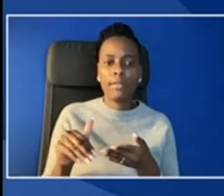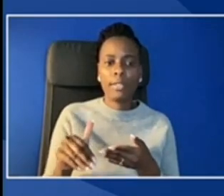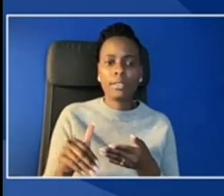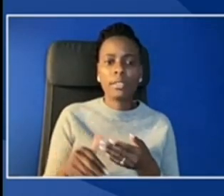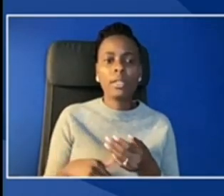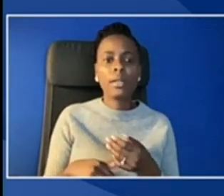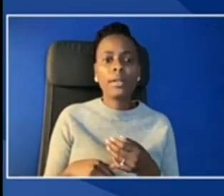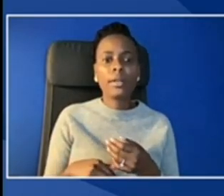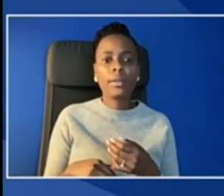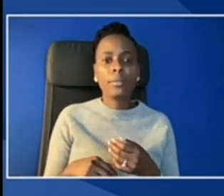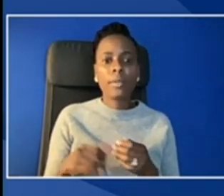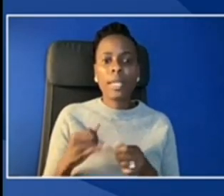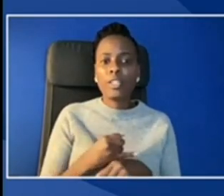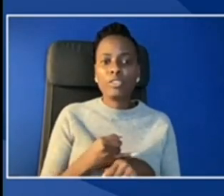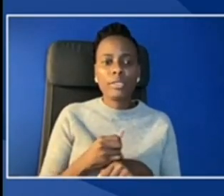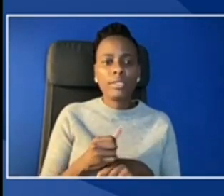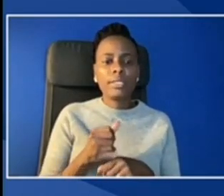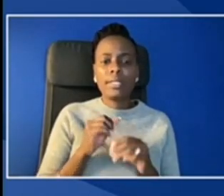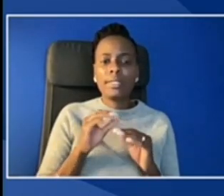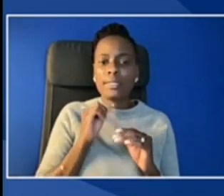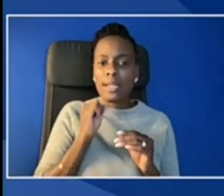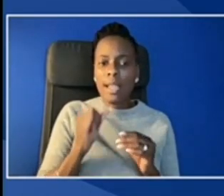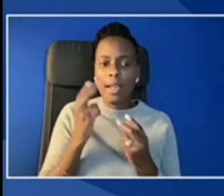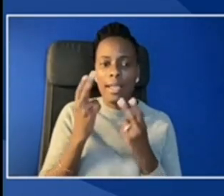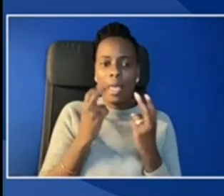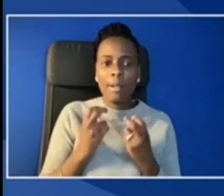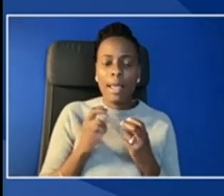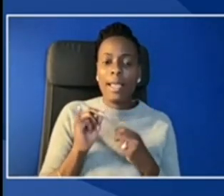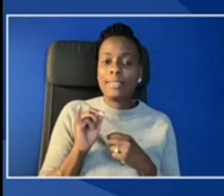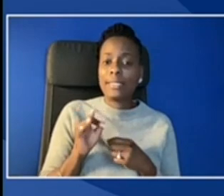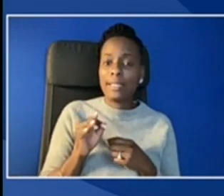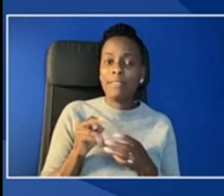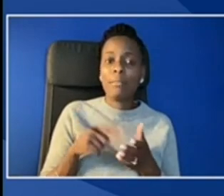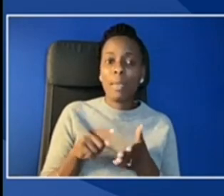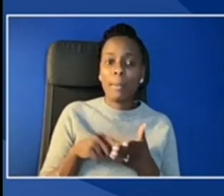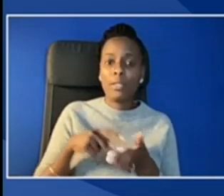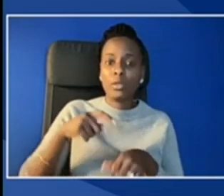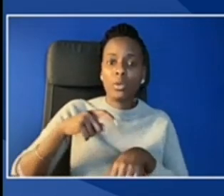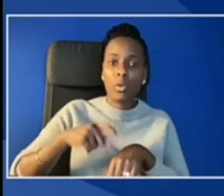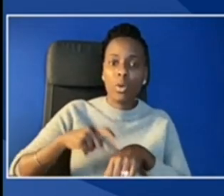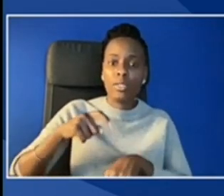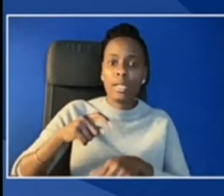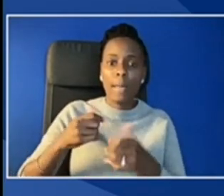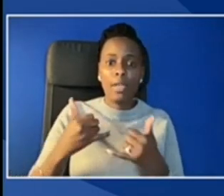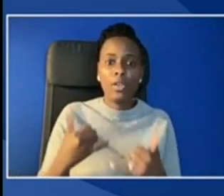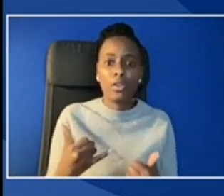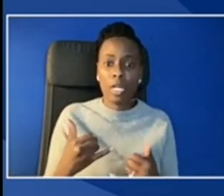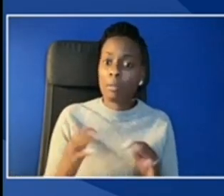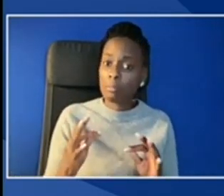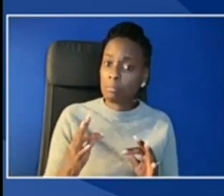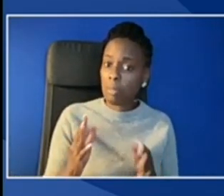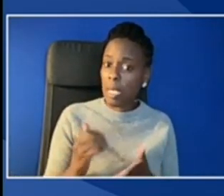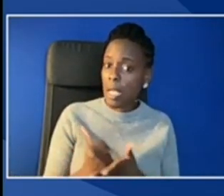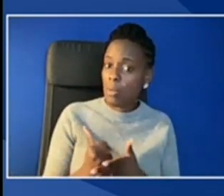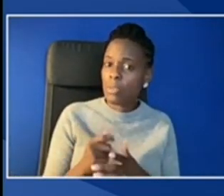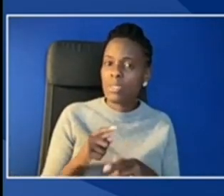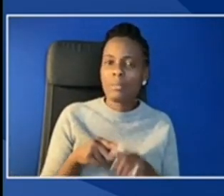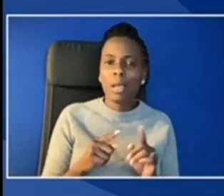if payments are on time and current. While this is a current and welcomed development, it is still conditional and slanted in favor of the government.